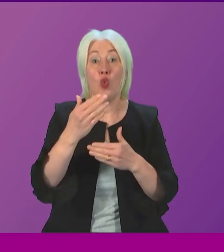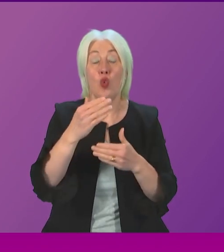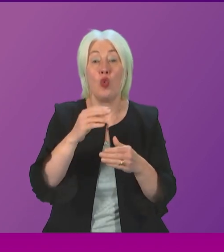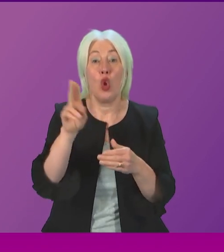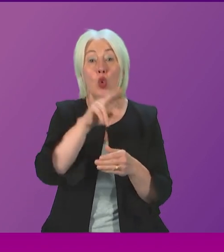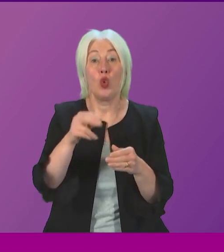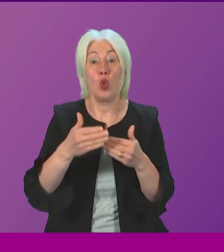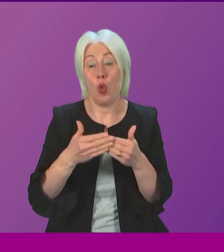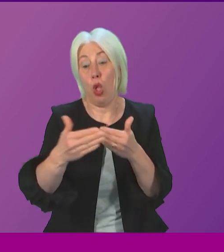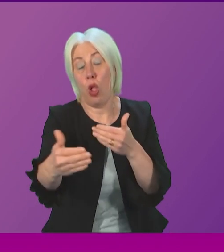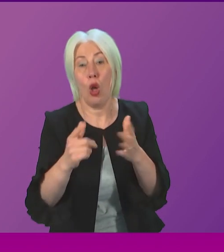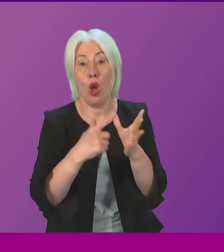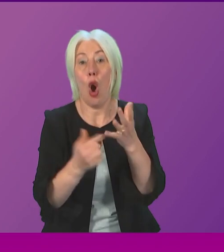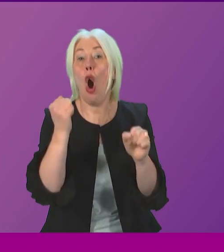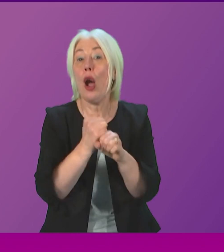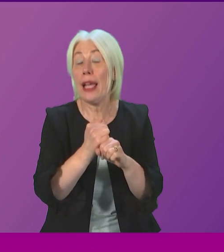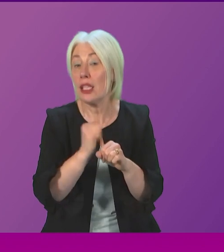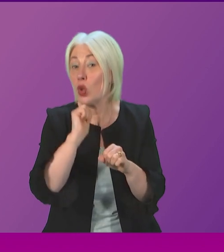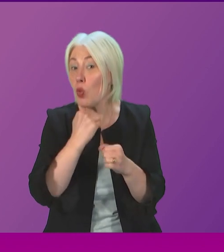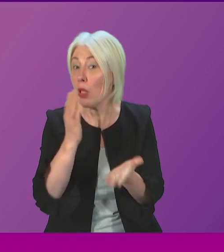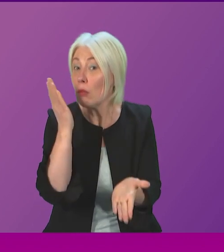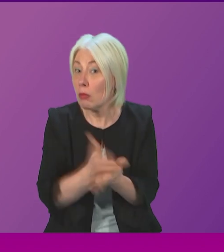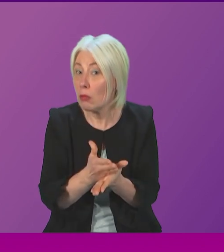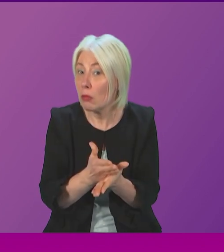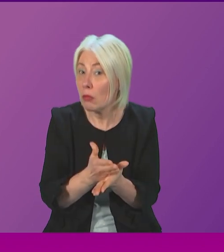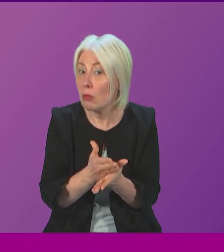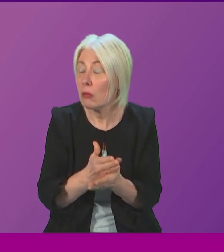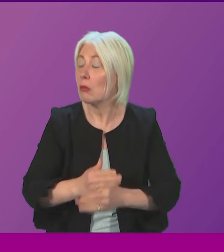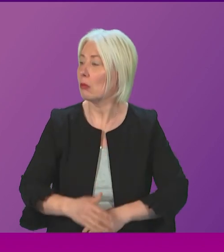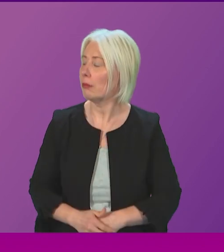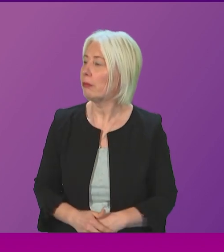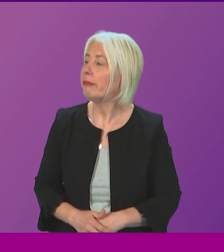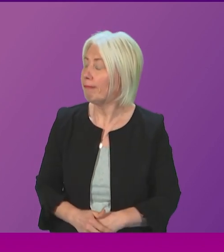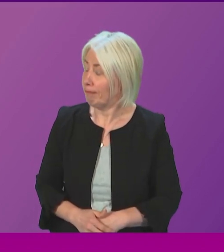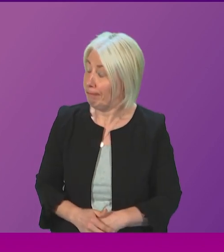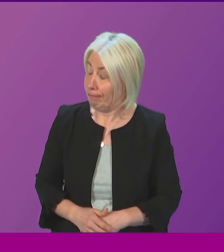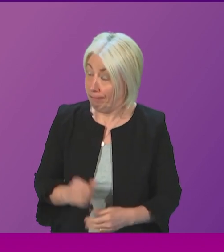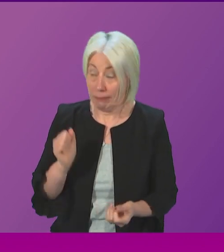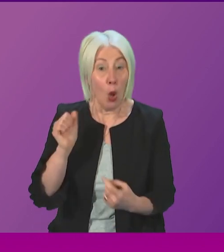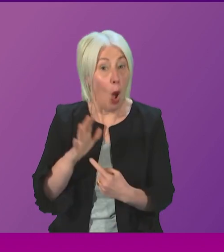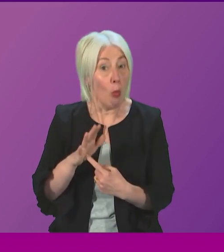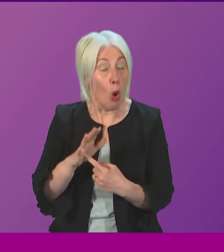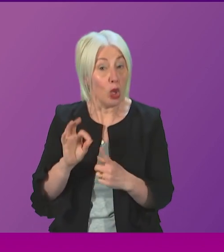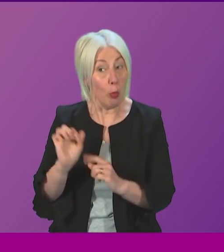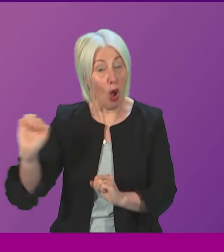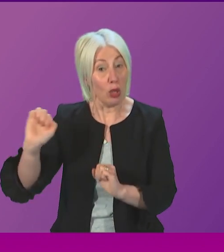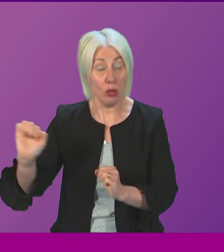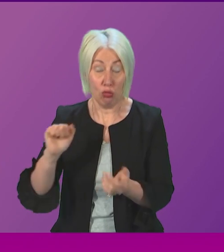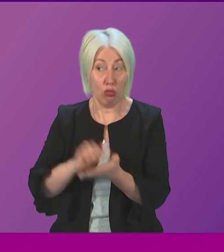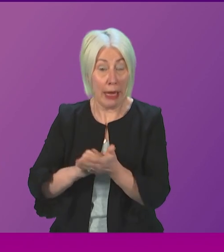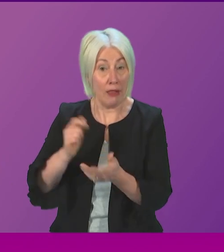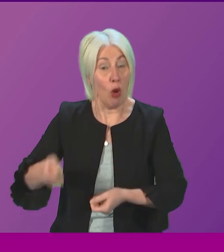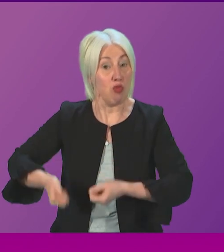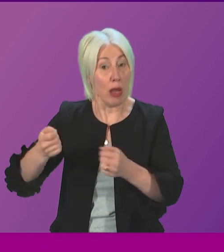Although this is, of course, an important issue and it is right that Stephen Kerr raises